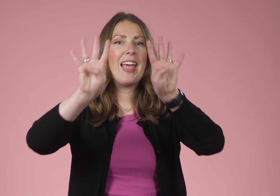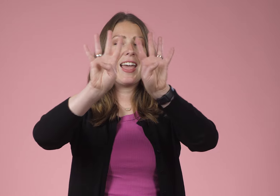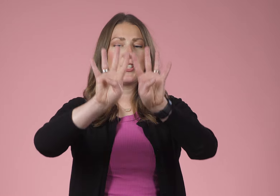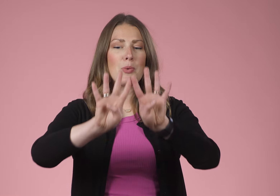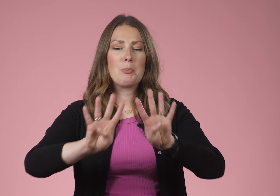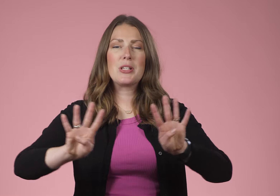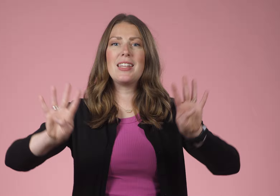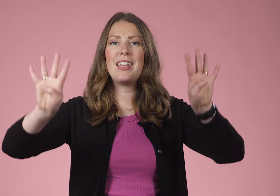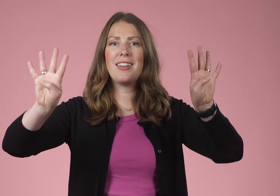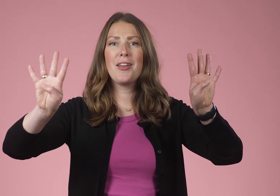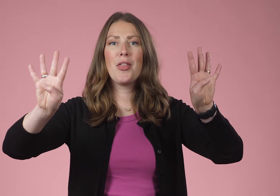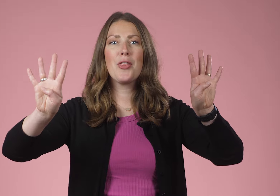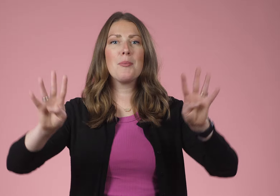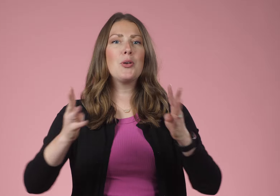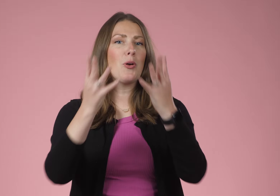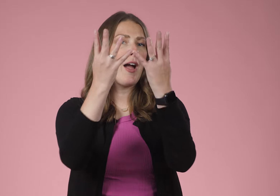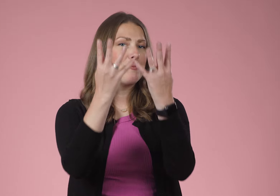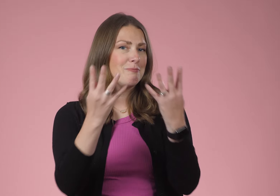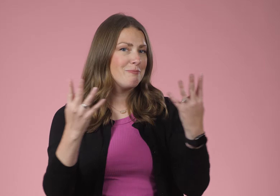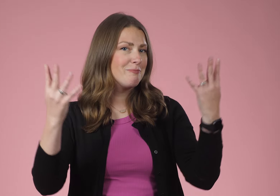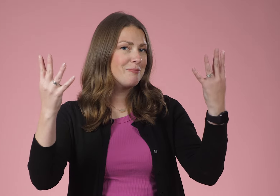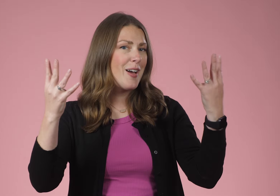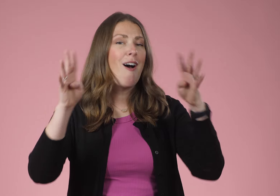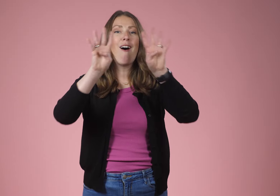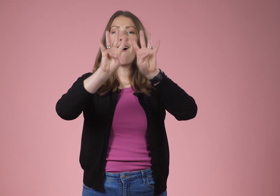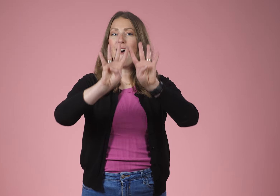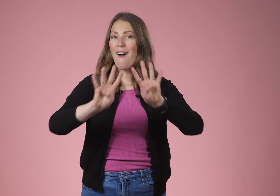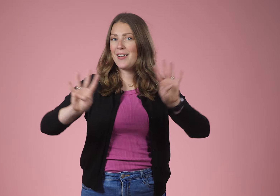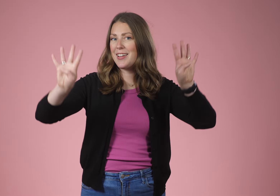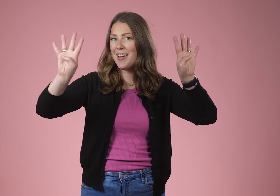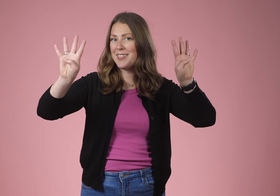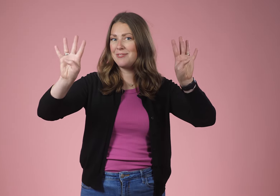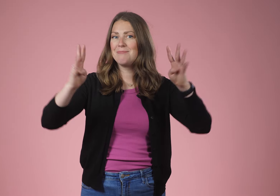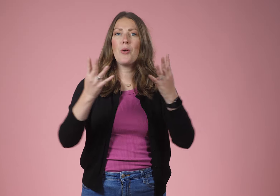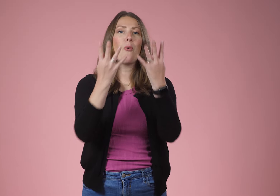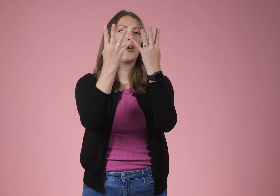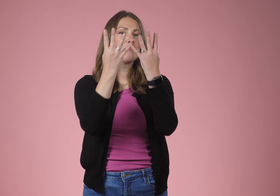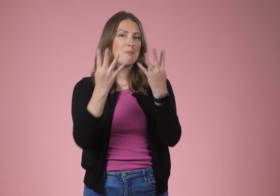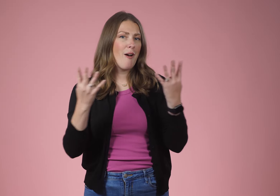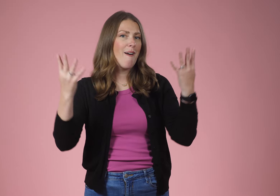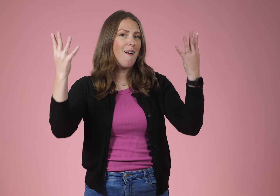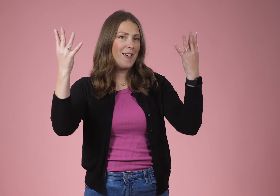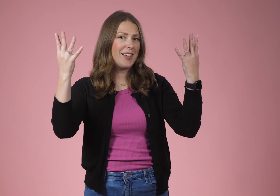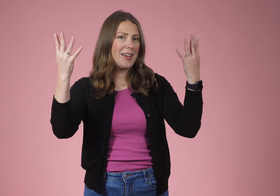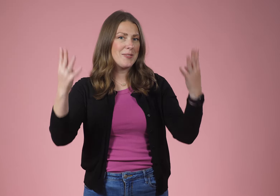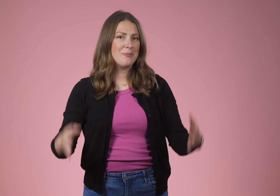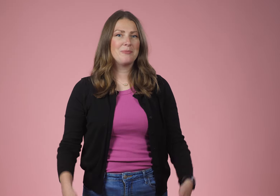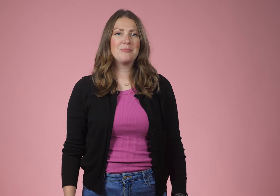and it's representing the menorah. Hanukkah or Hanukkah.